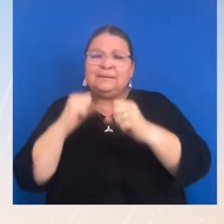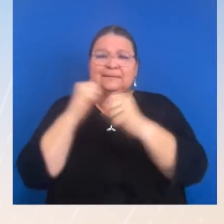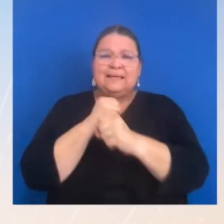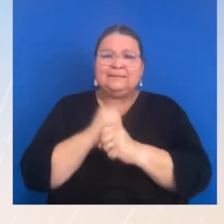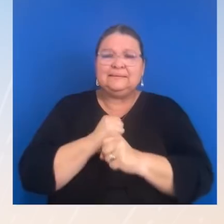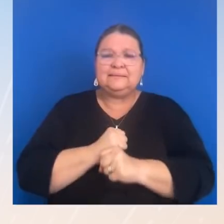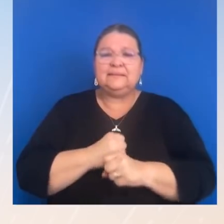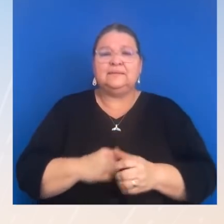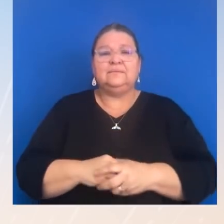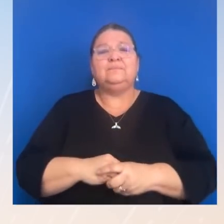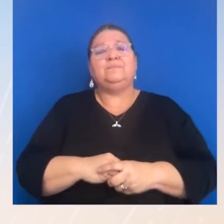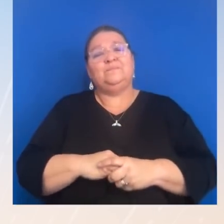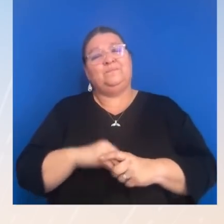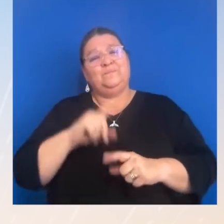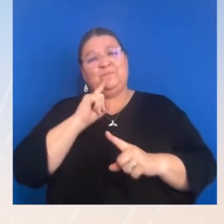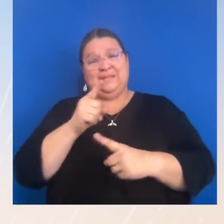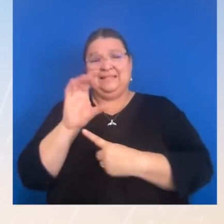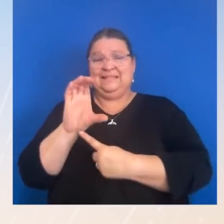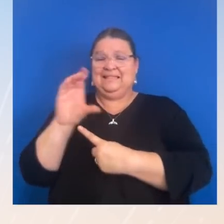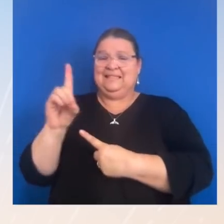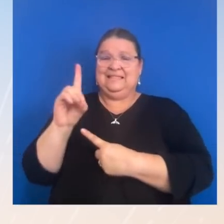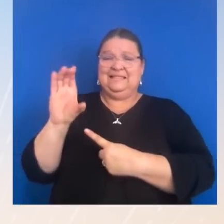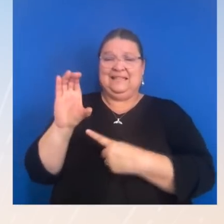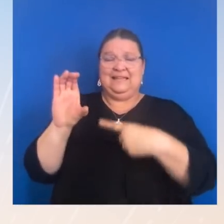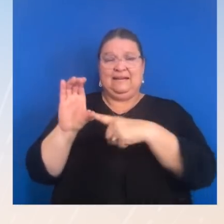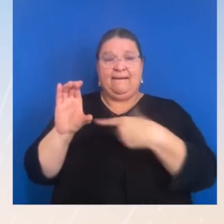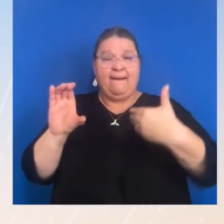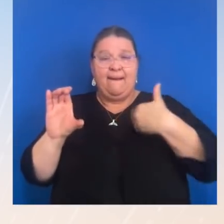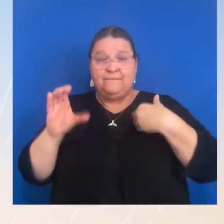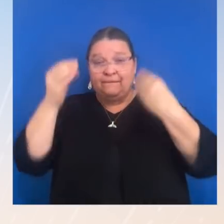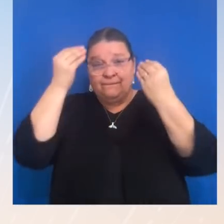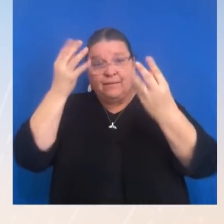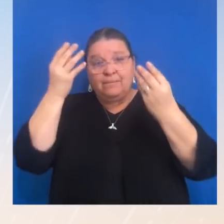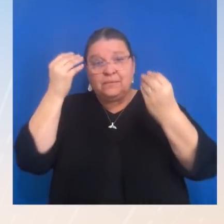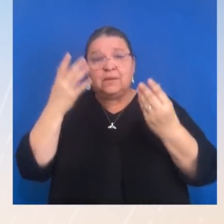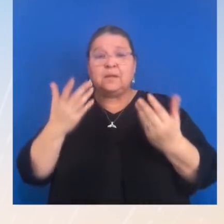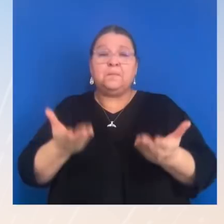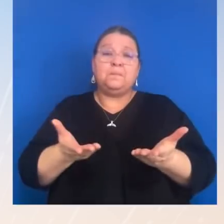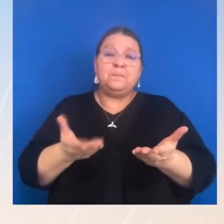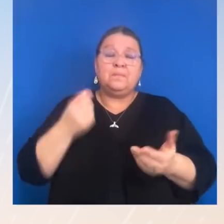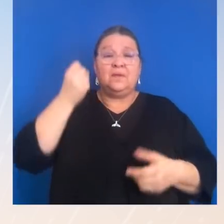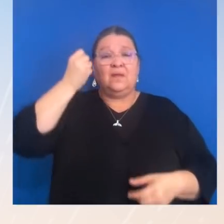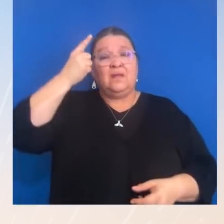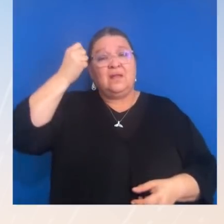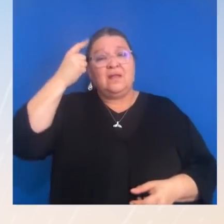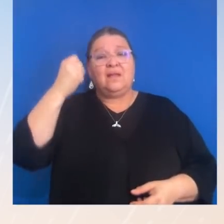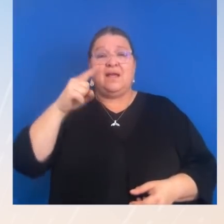you travel to different places, right? You're not just static in one place, whether it's a green zone or a yellow zone or a red zone.